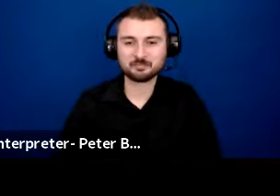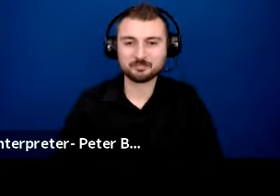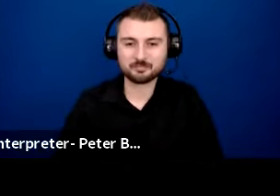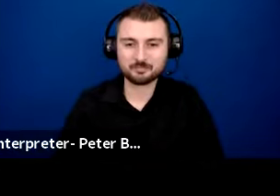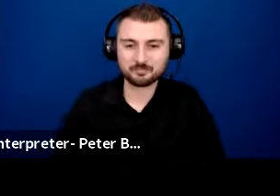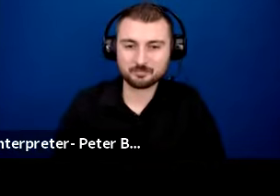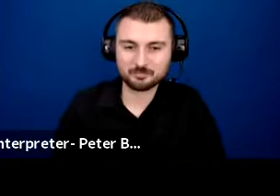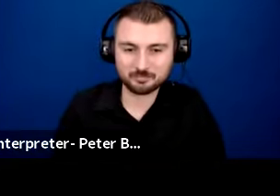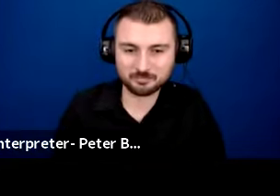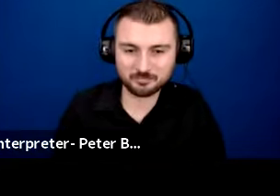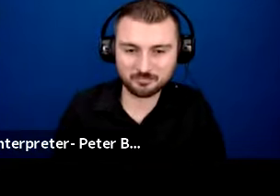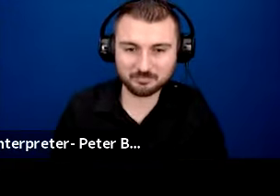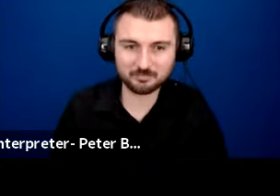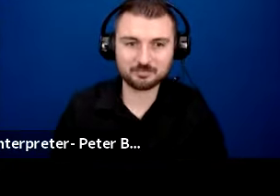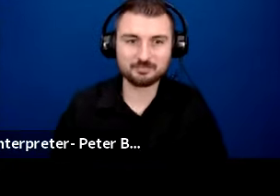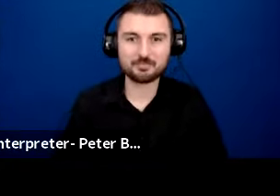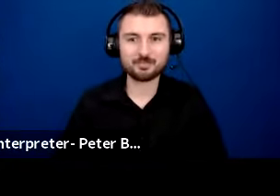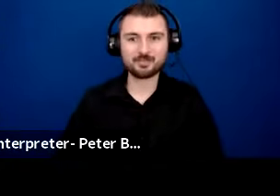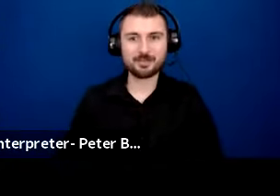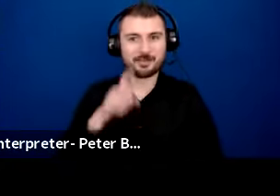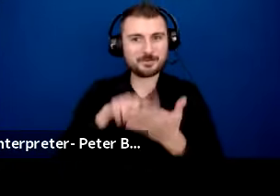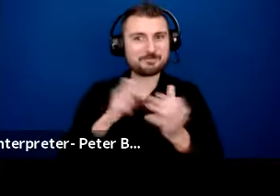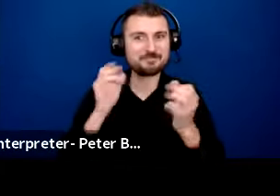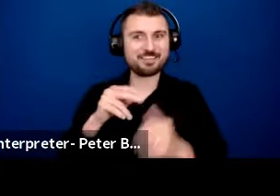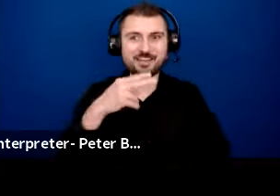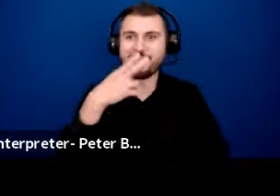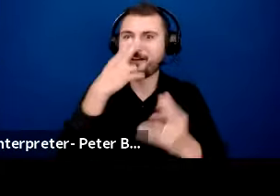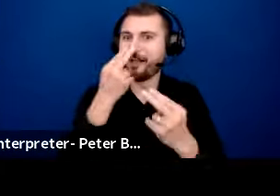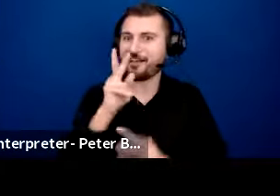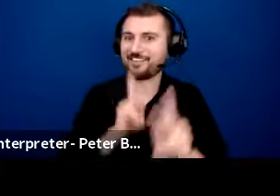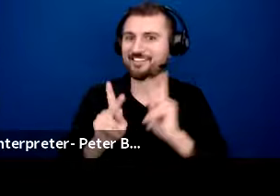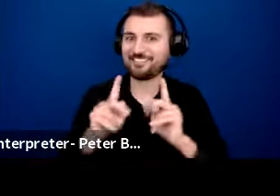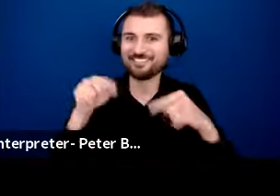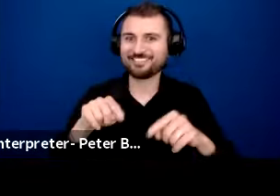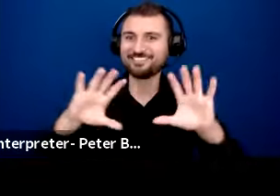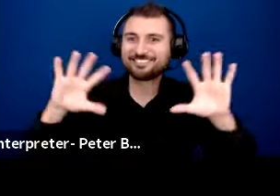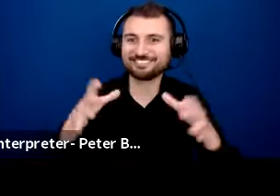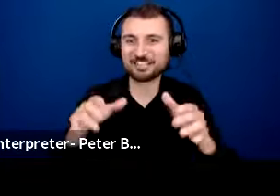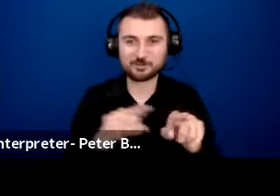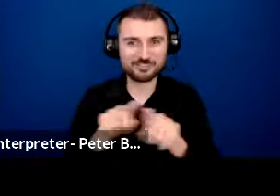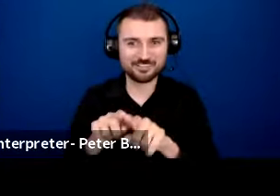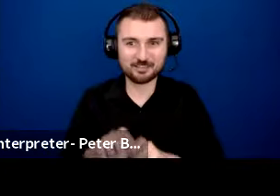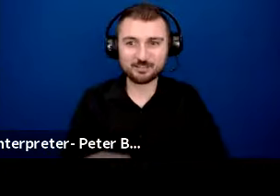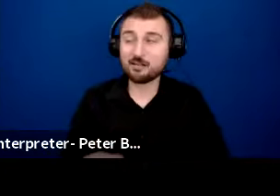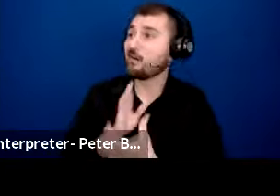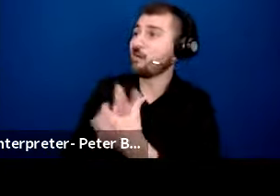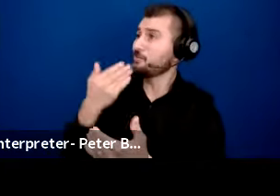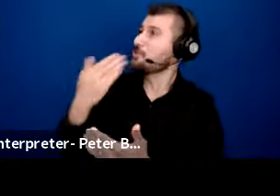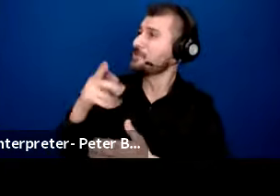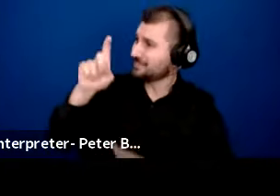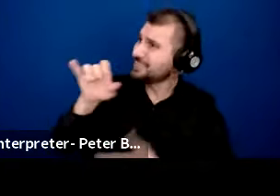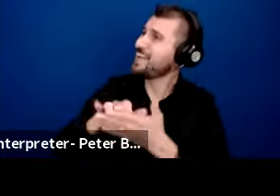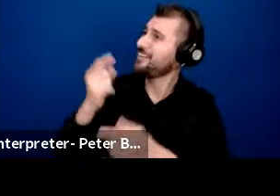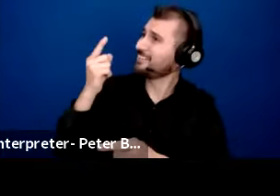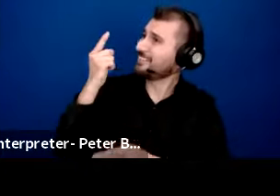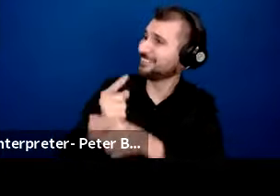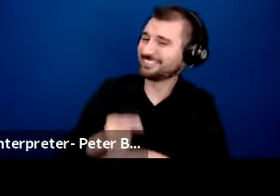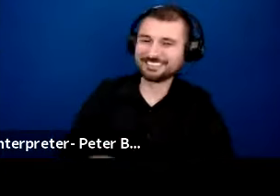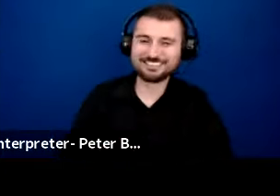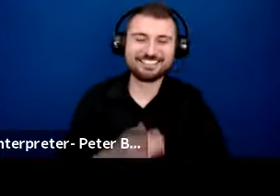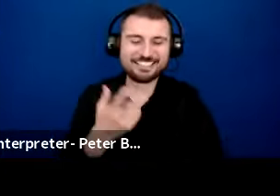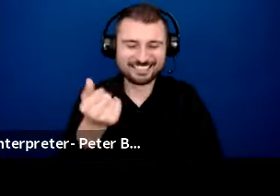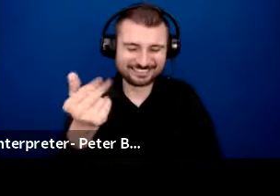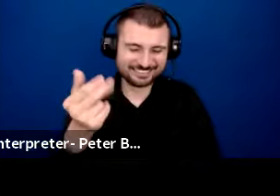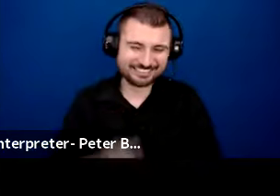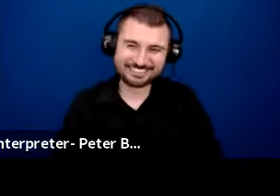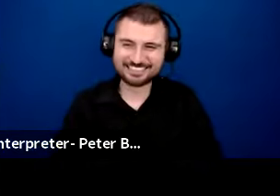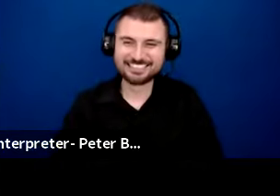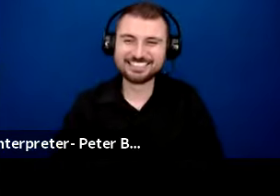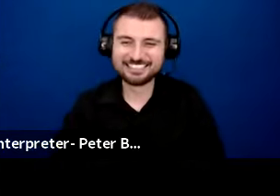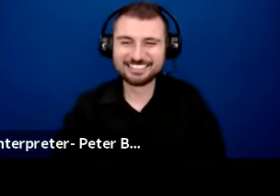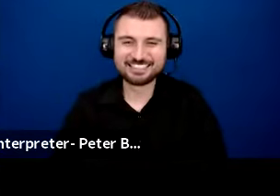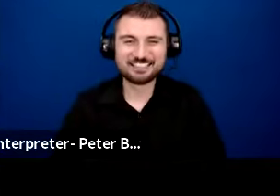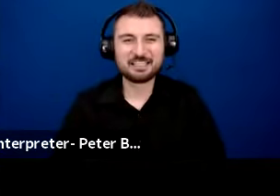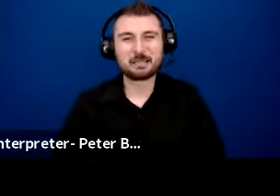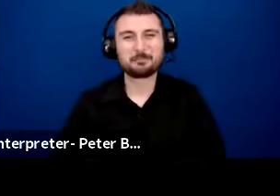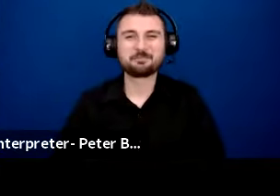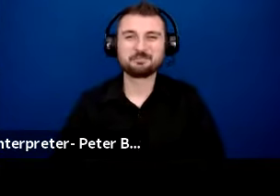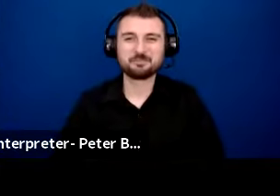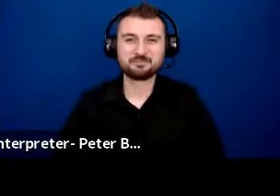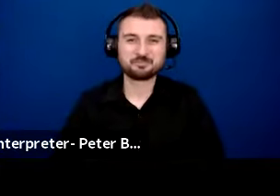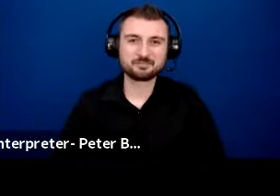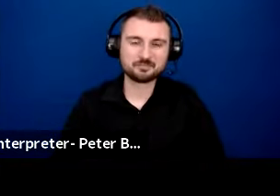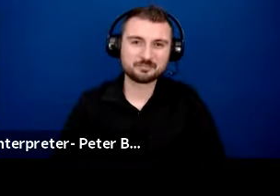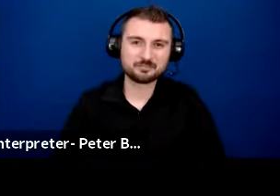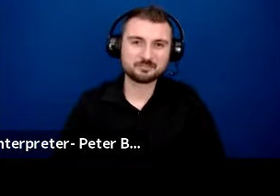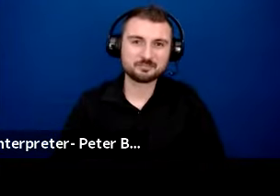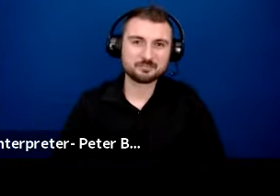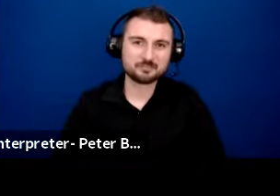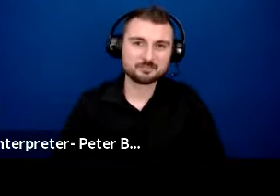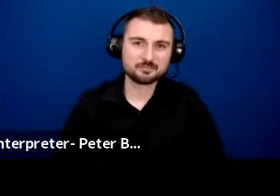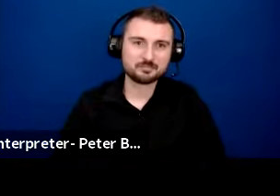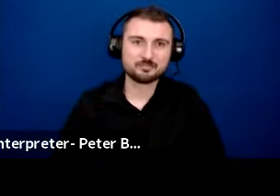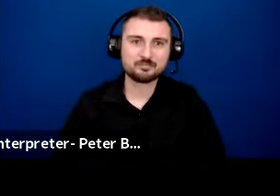So you'll see a poll come up. How ready are you for Monday?